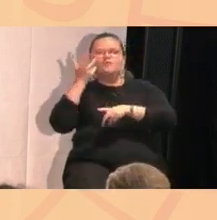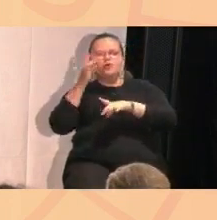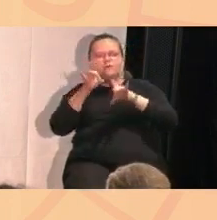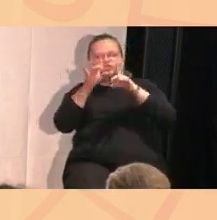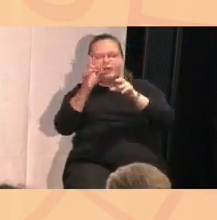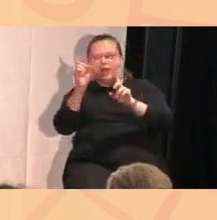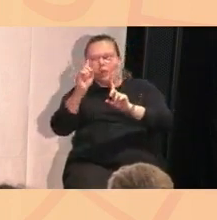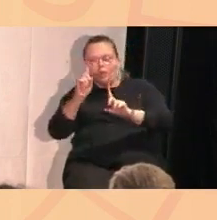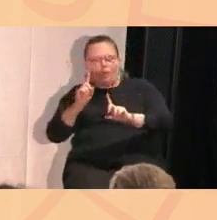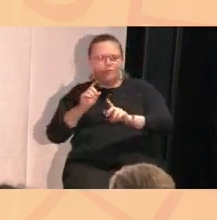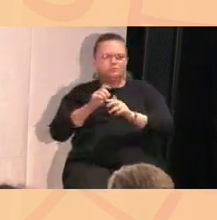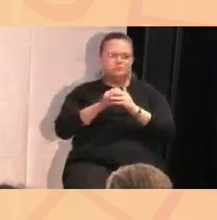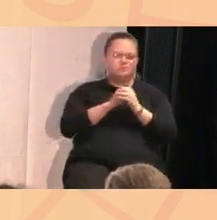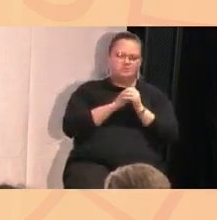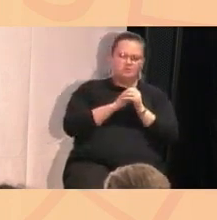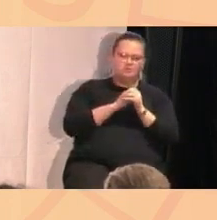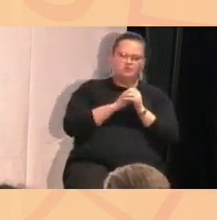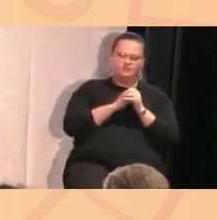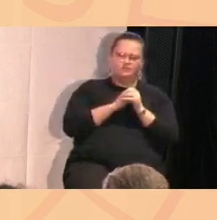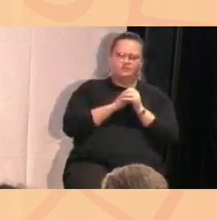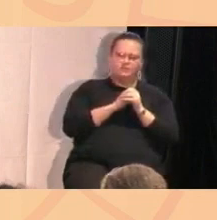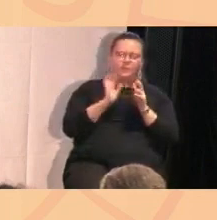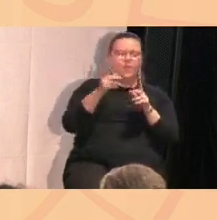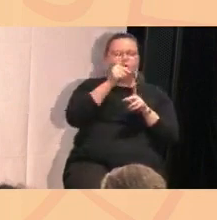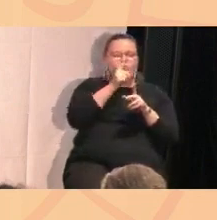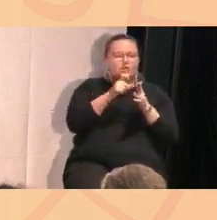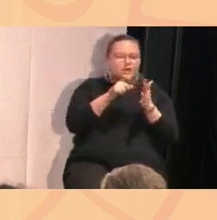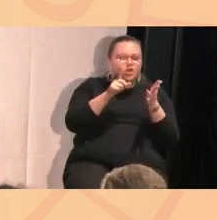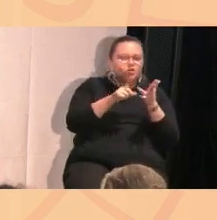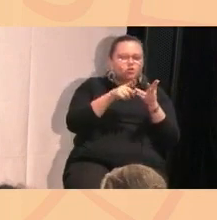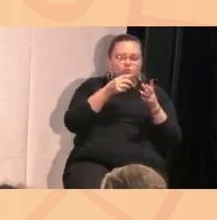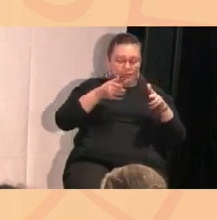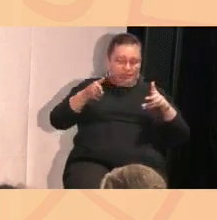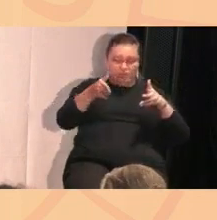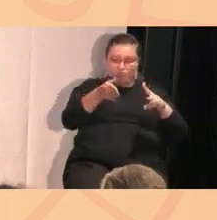we're part of a national conversation about where the nation's going.